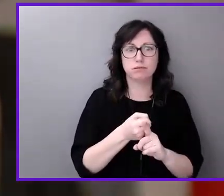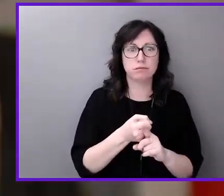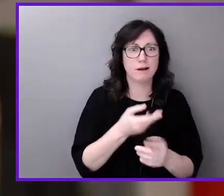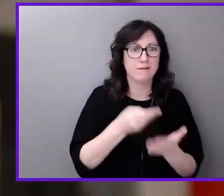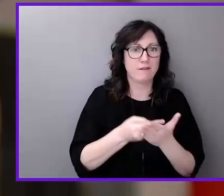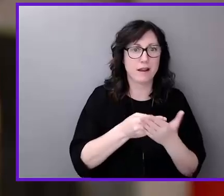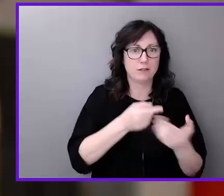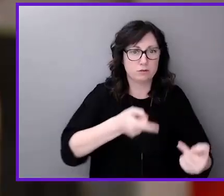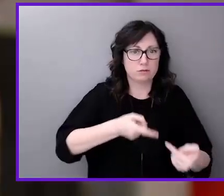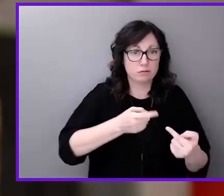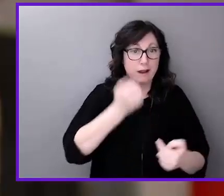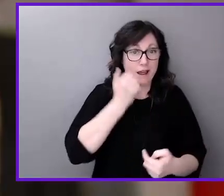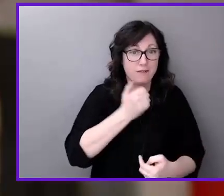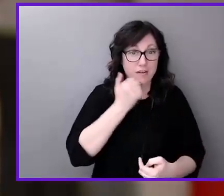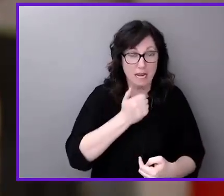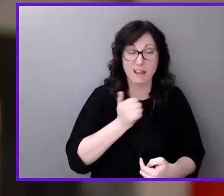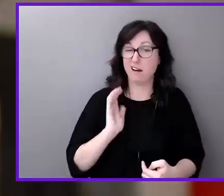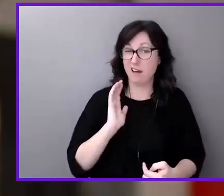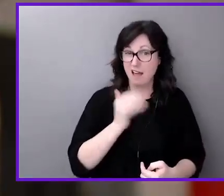All of our members are faced with very